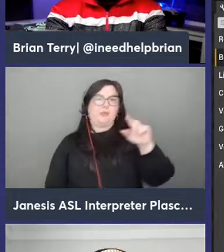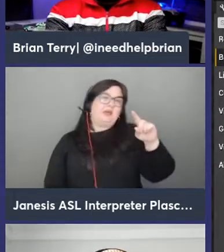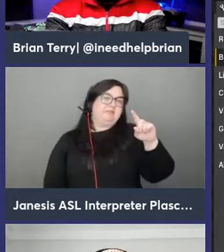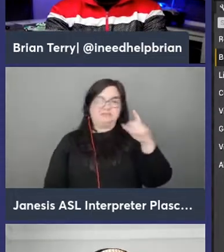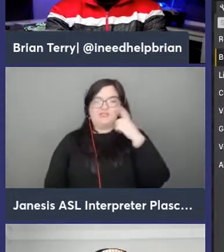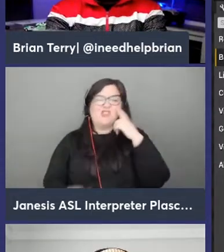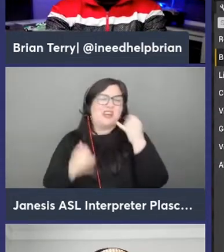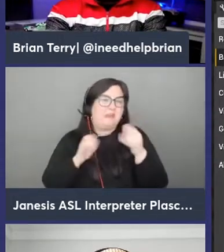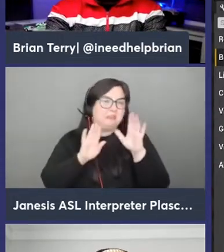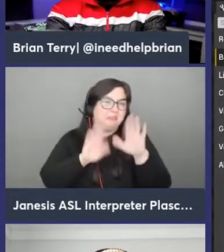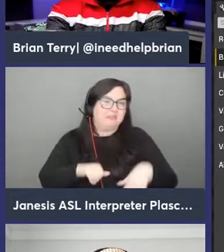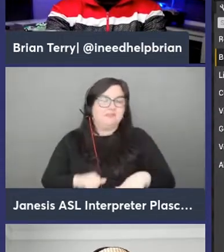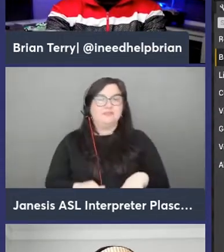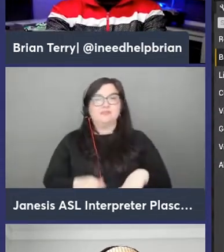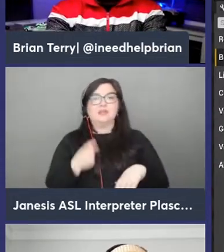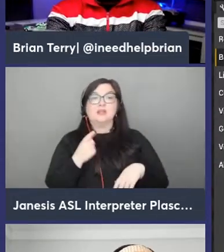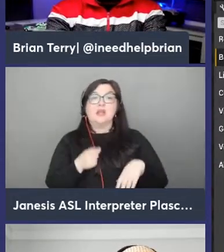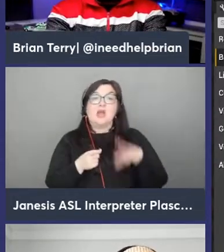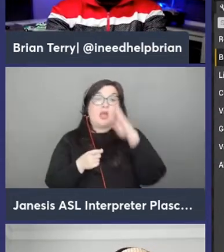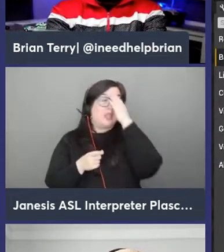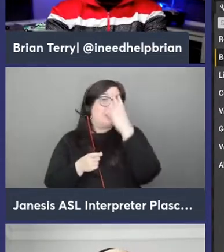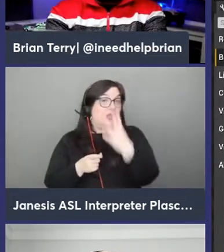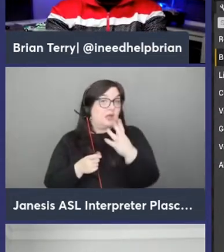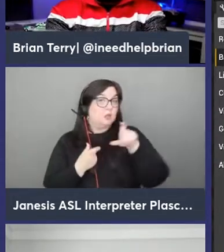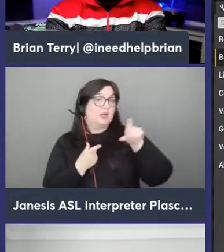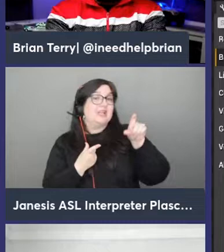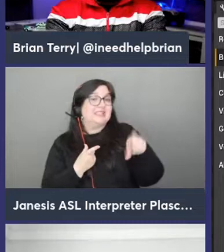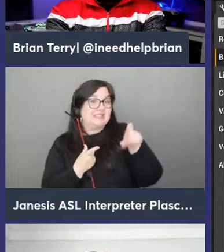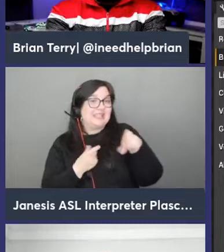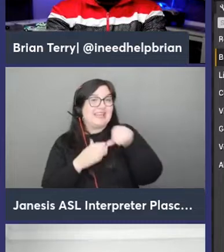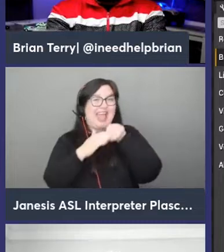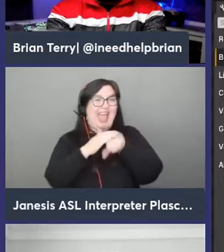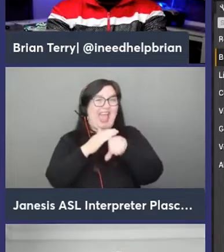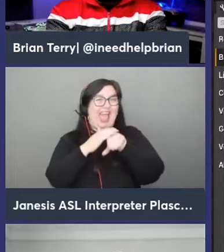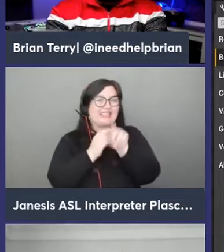What you need is an access key and a secret